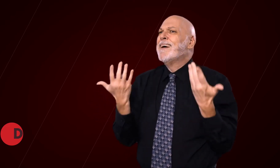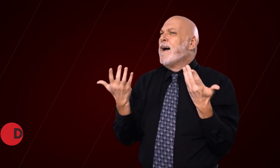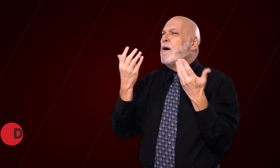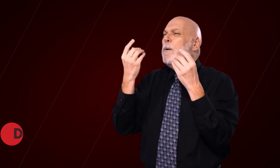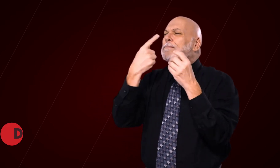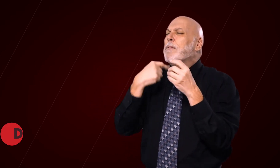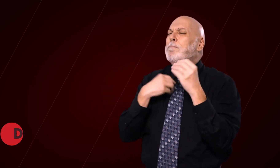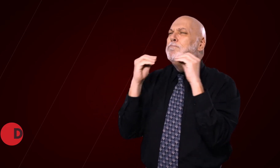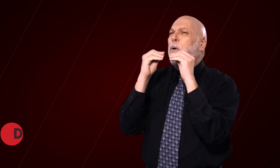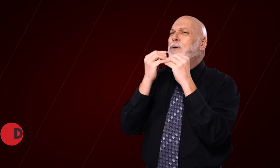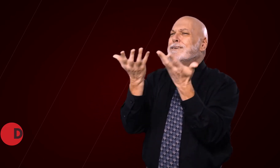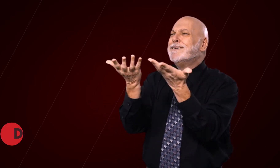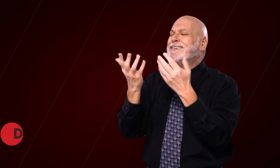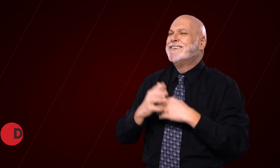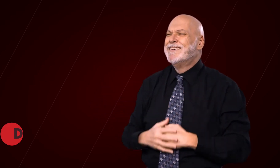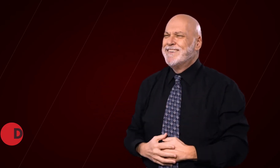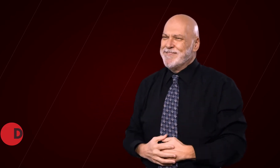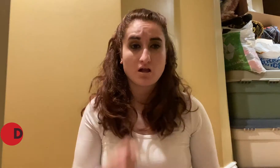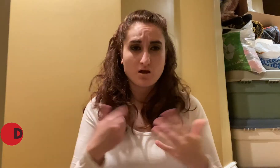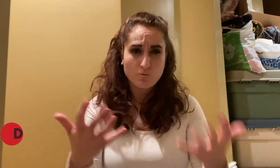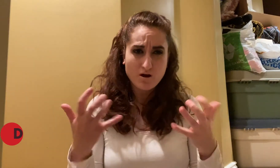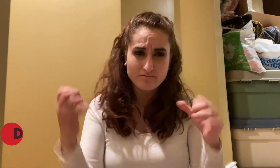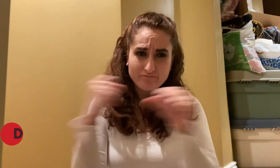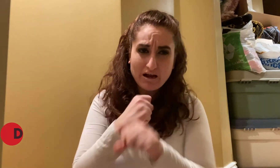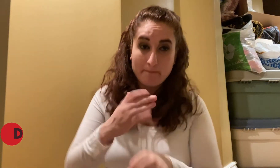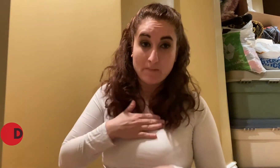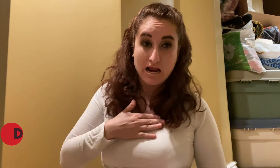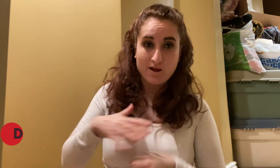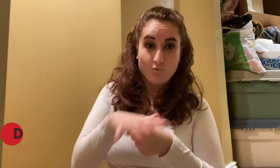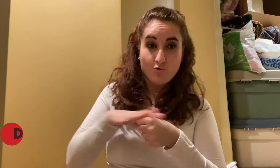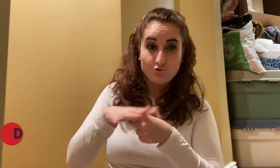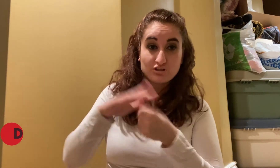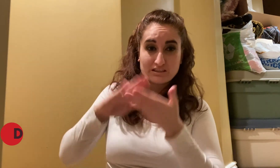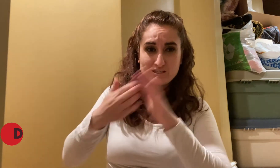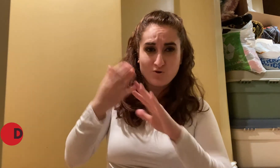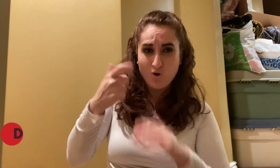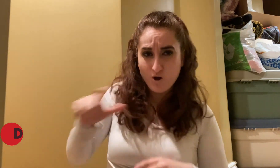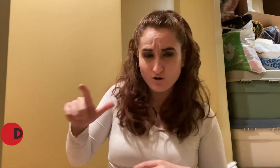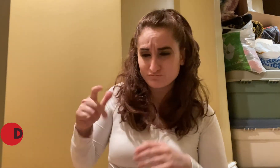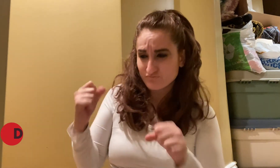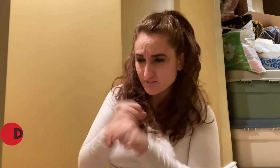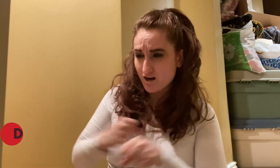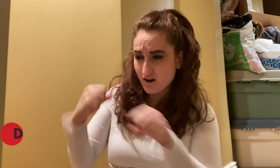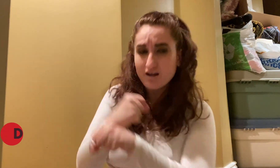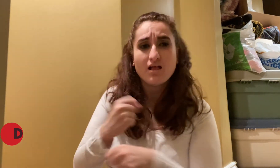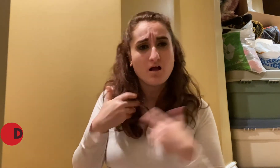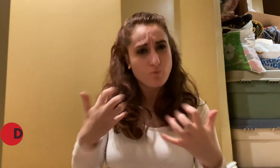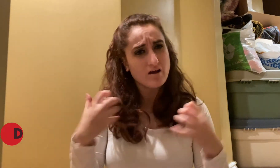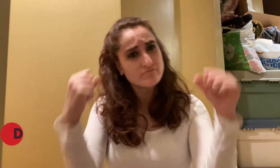Can you tell me more? [Avril]: I had to fight with my local City Hall,